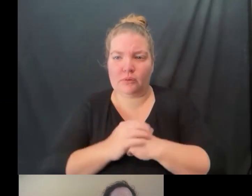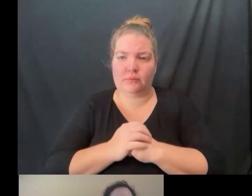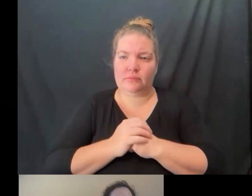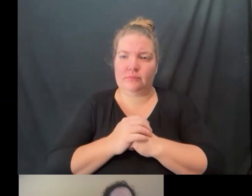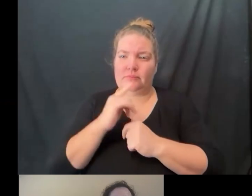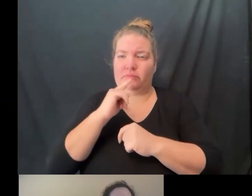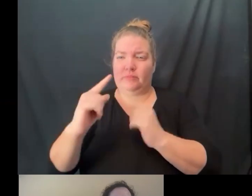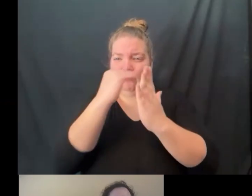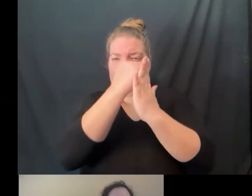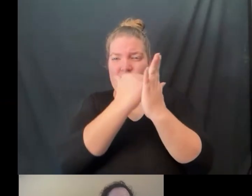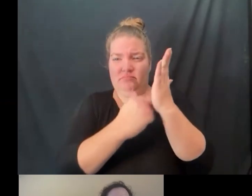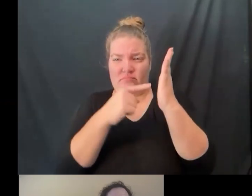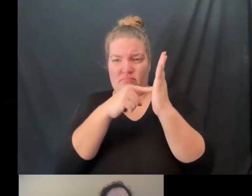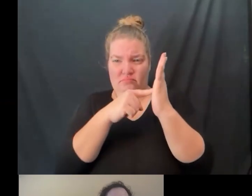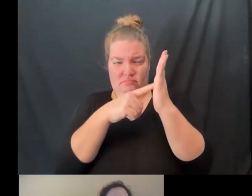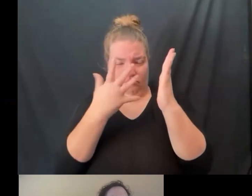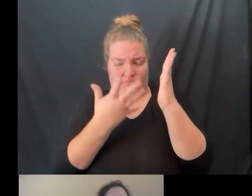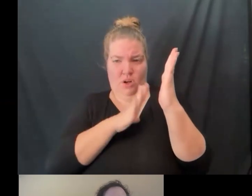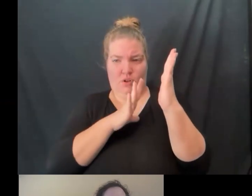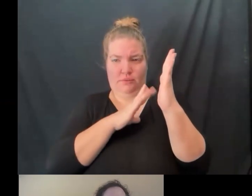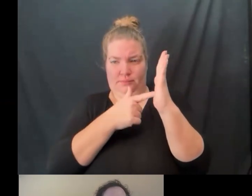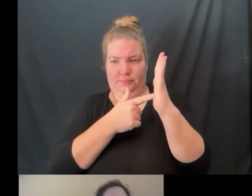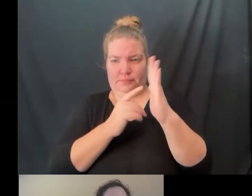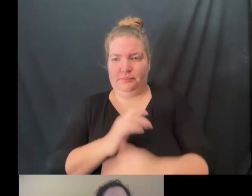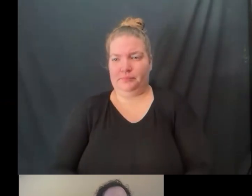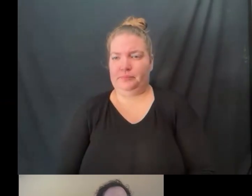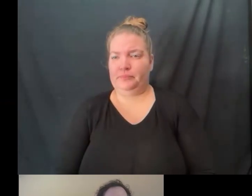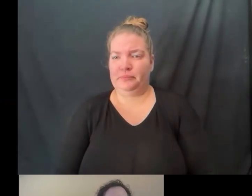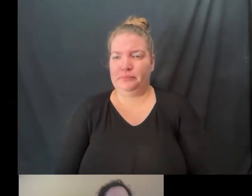And so we're taking inventory.